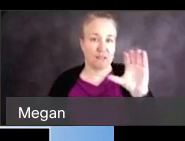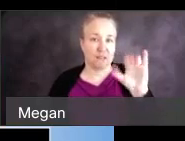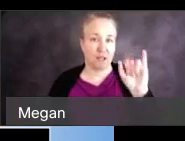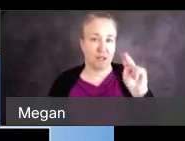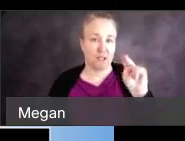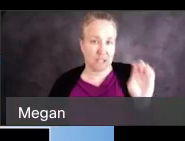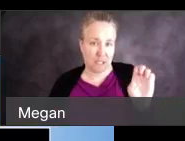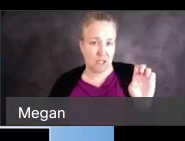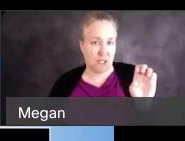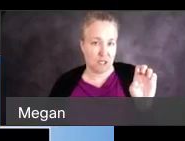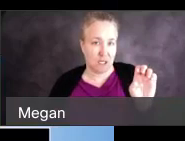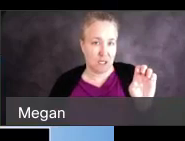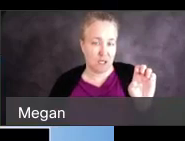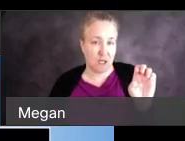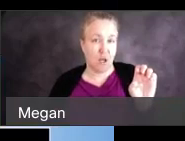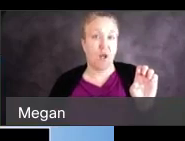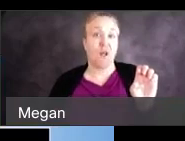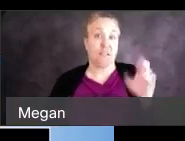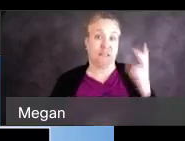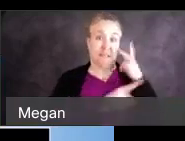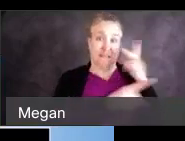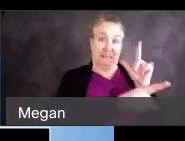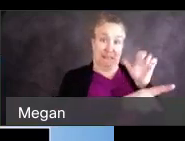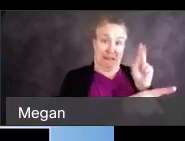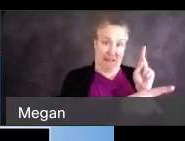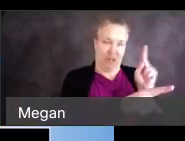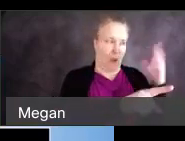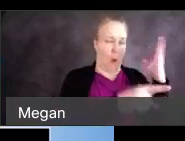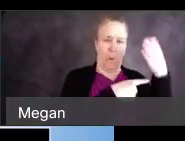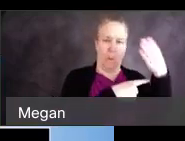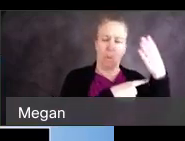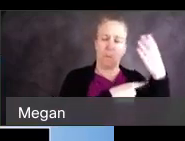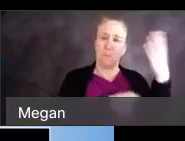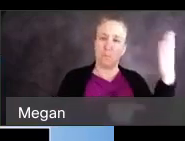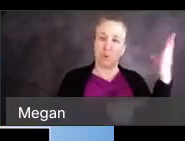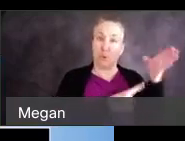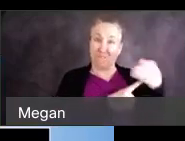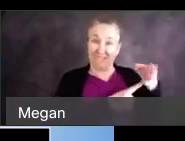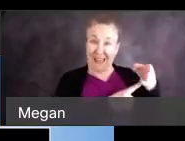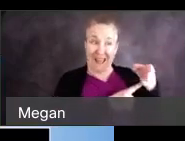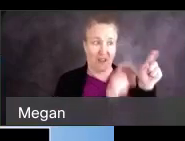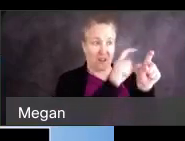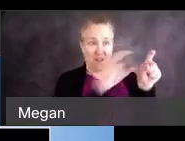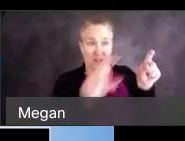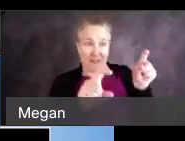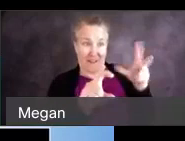and click the link next to the blue flag that says "Status of Vaccine Registrants."